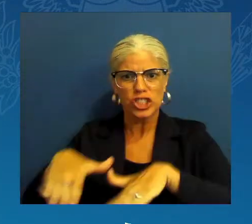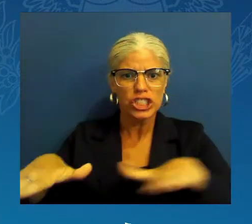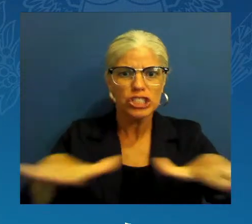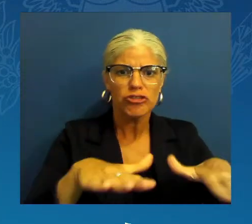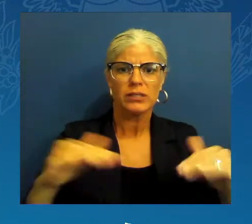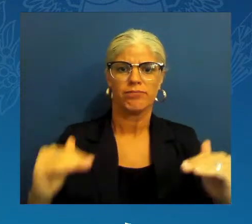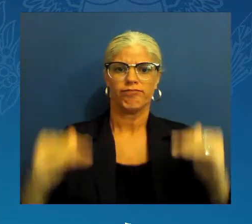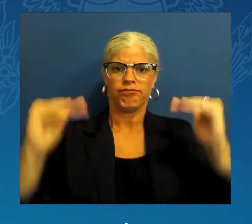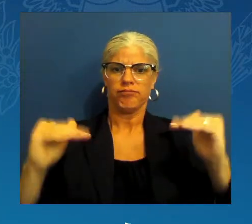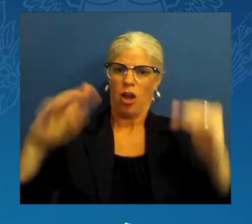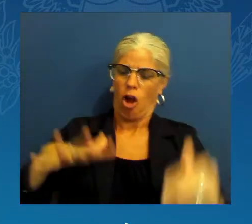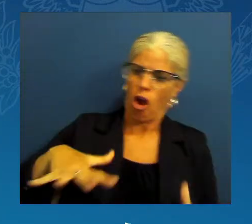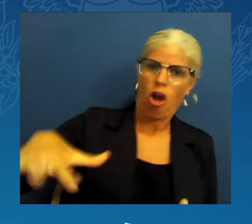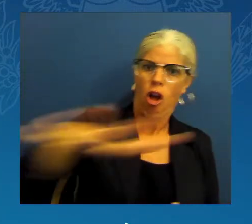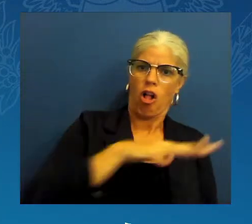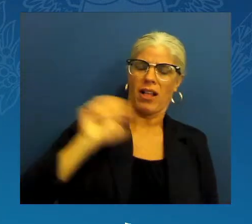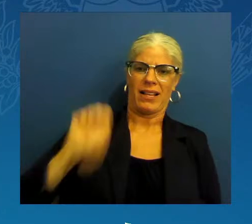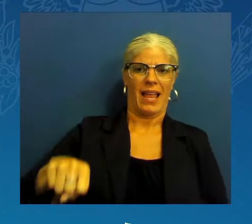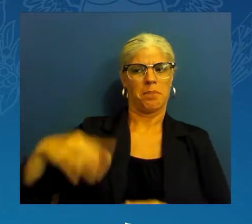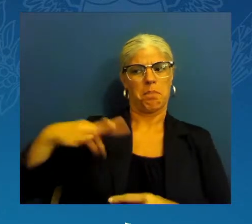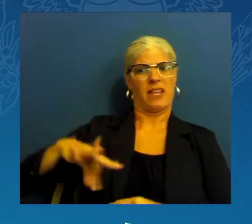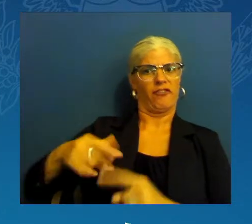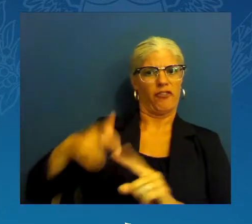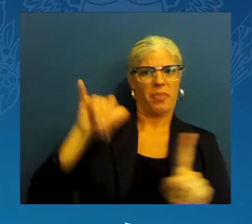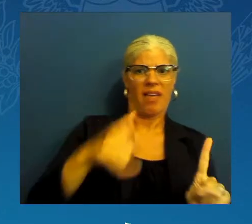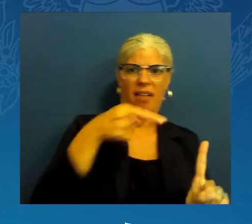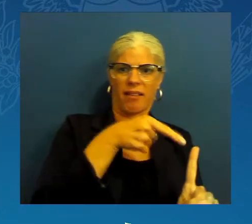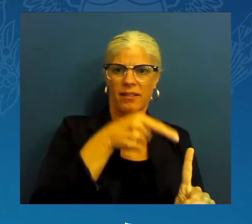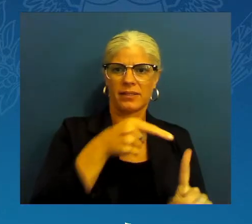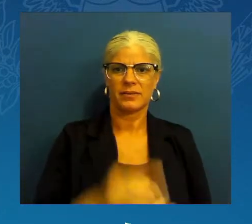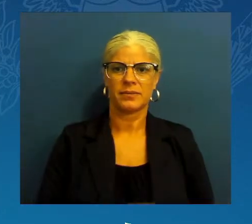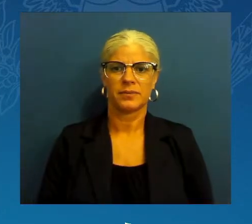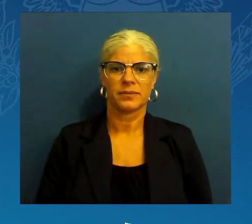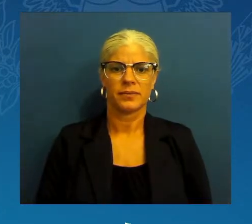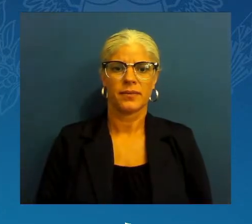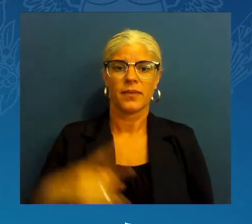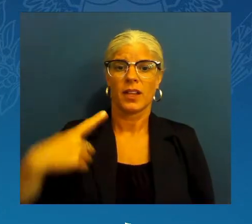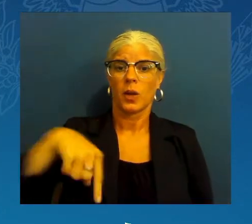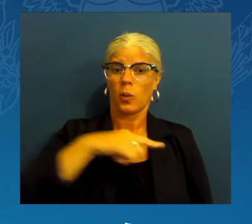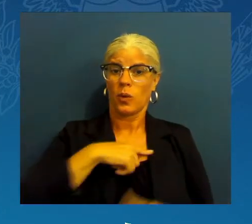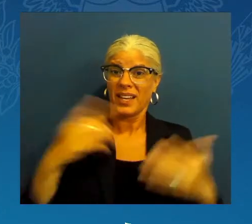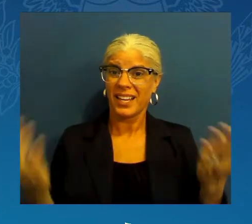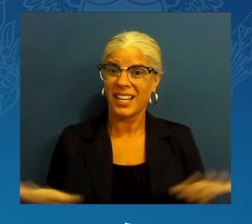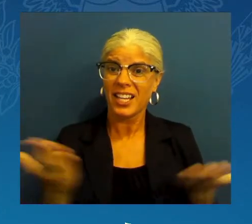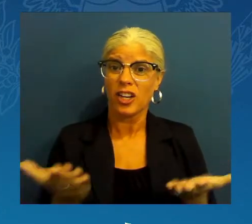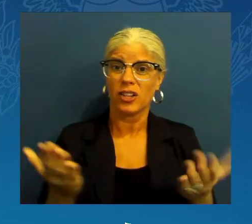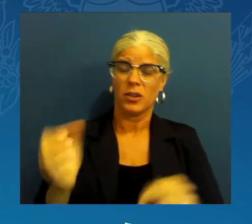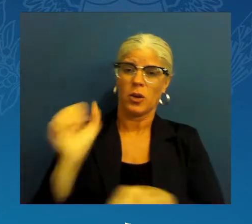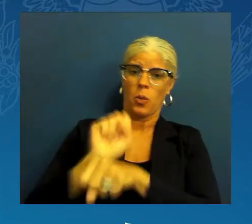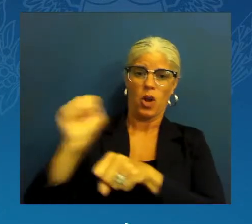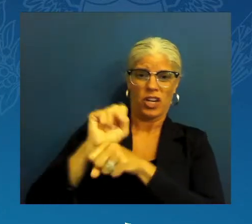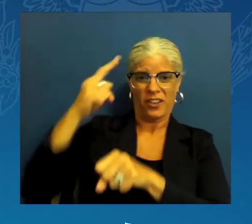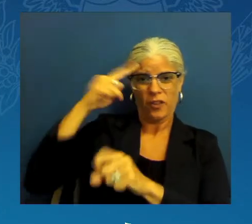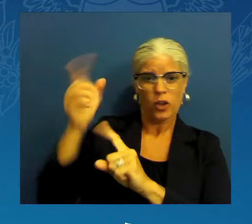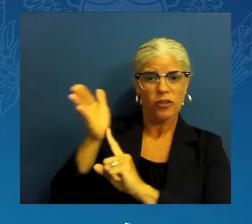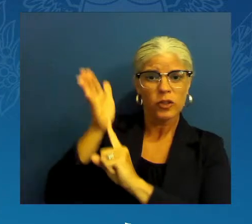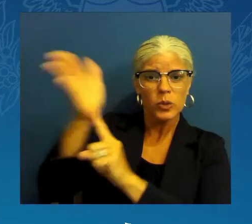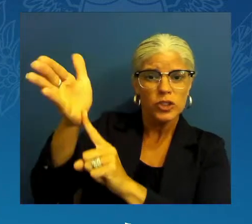We here work for a future where every person has the opportunity not just to get by but to get ahead --